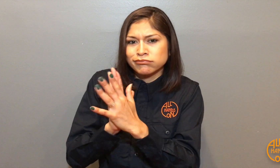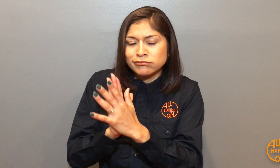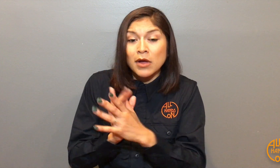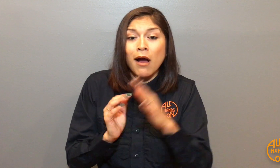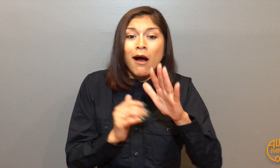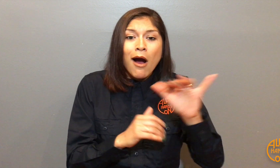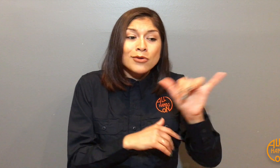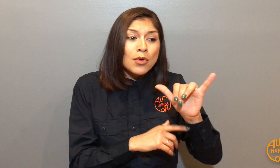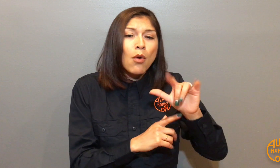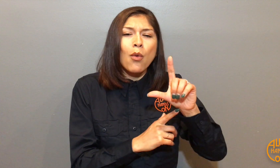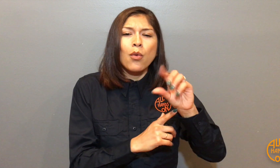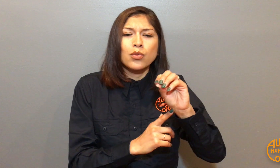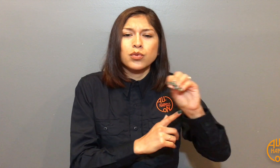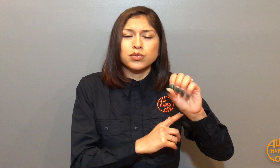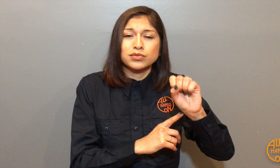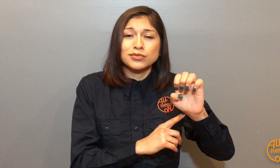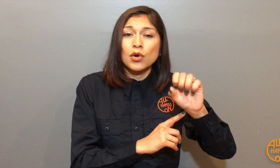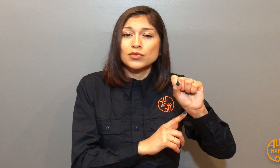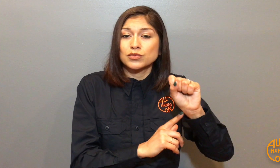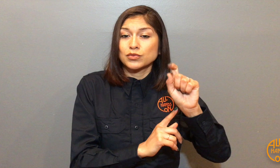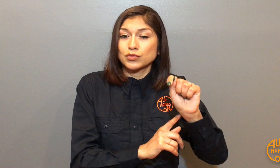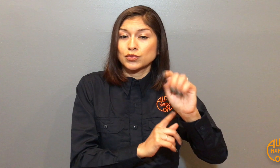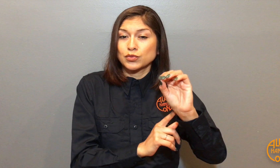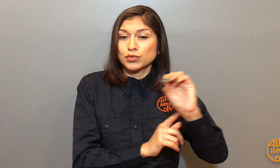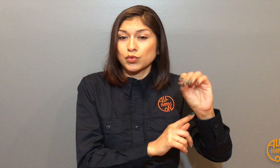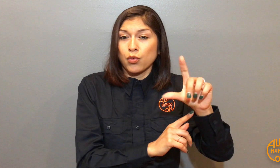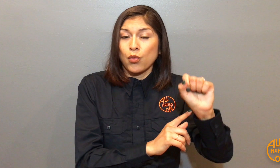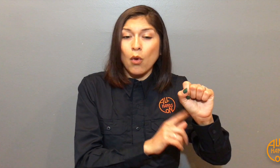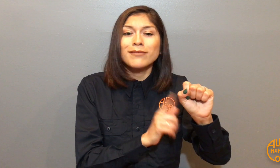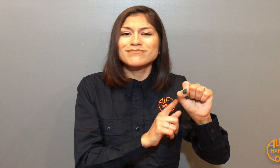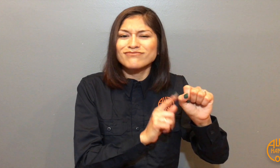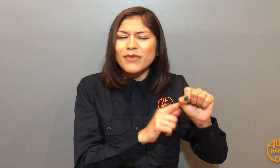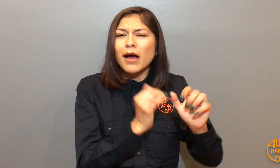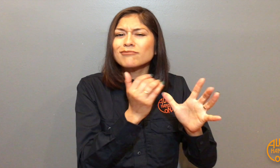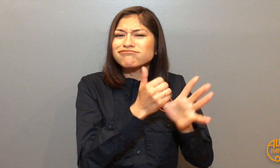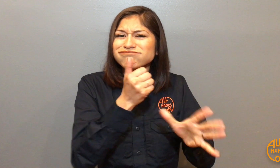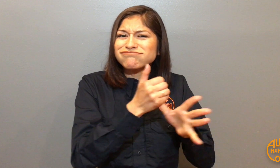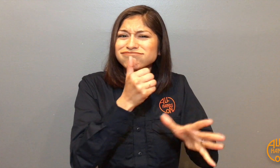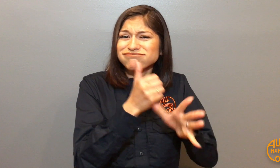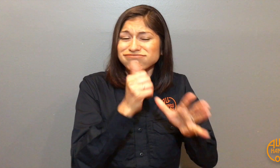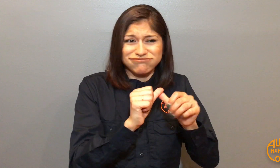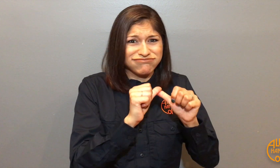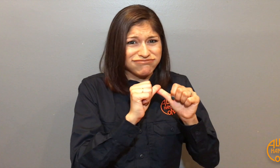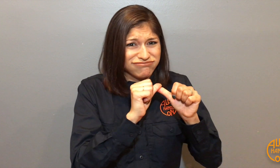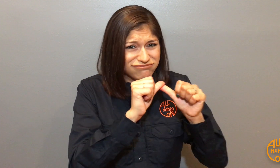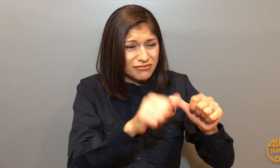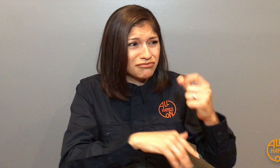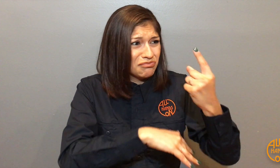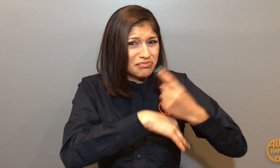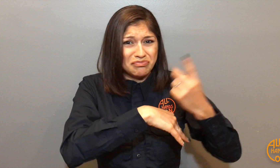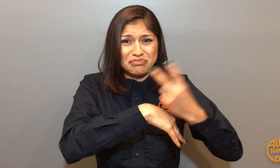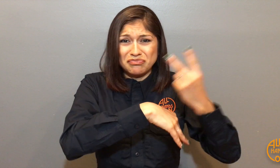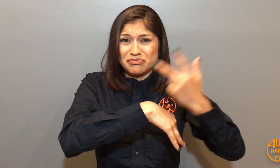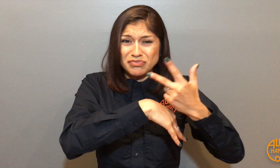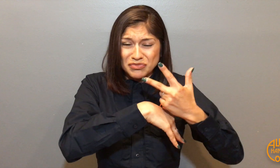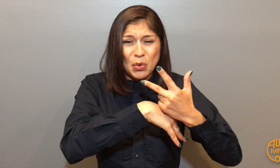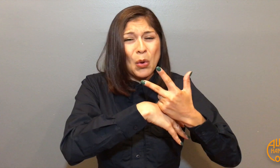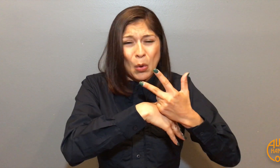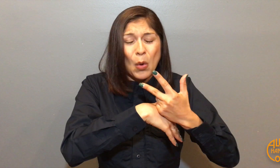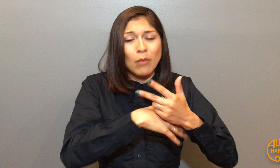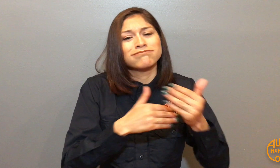notify the hospital of also if you have any kind of loose stool